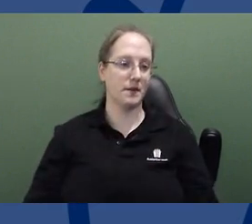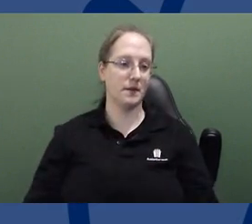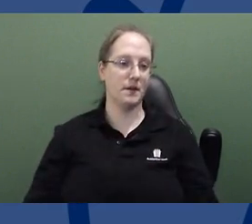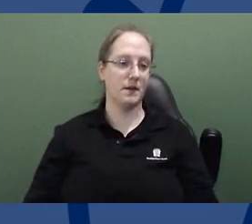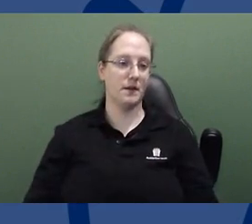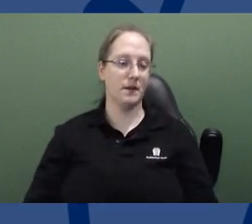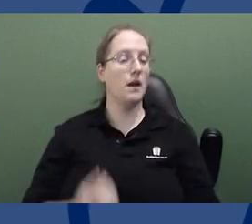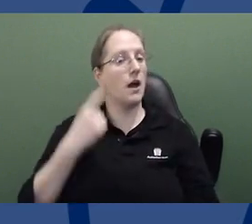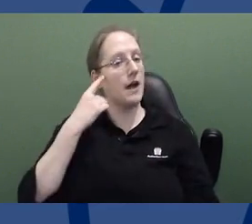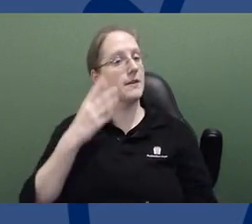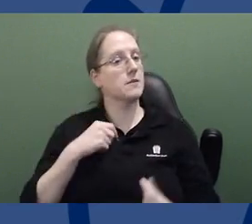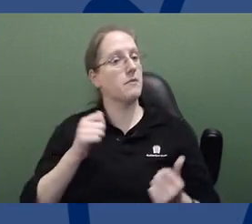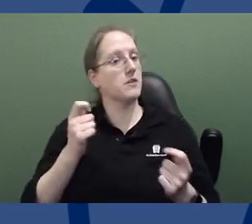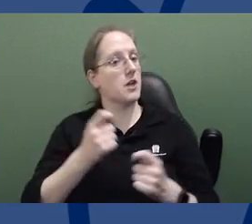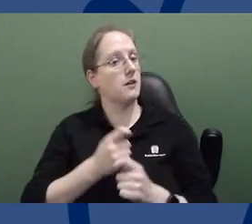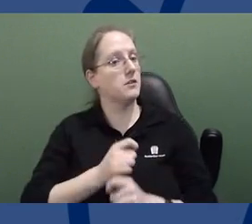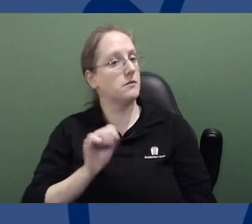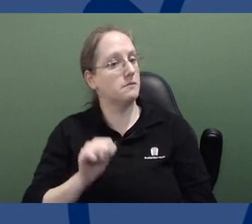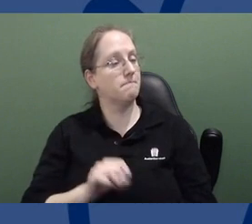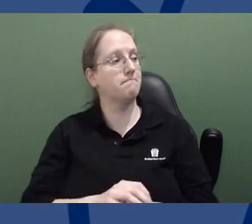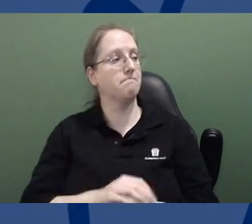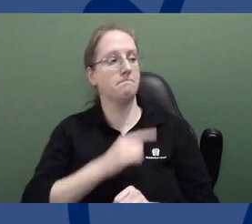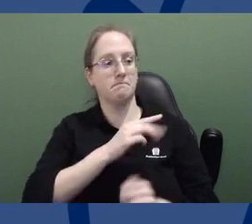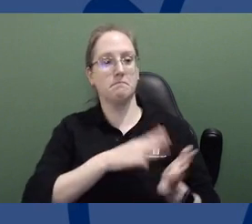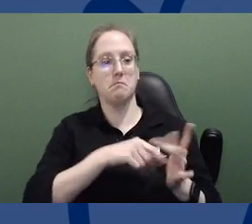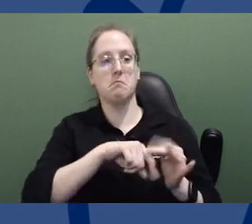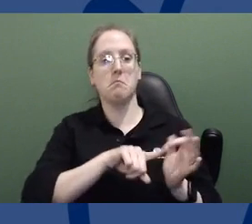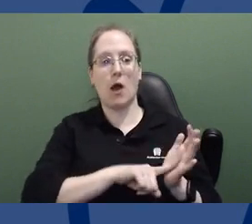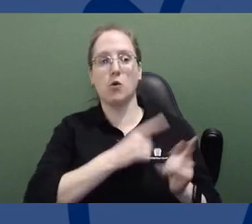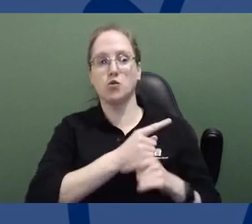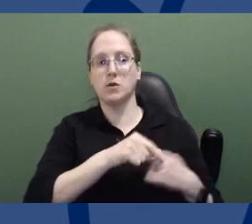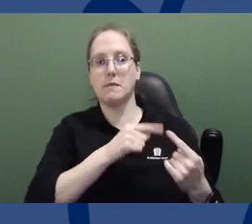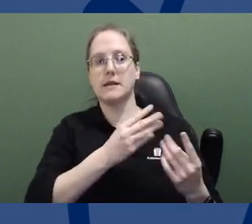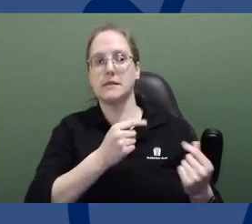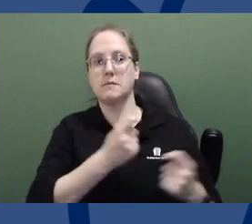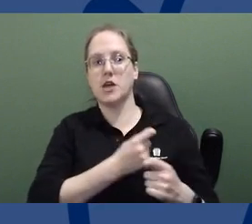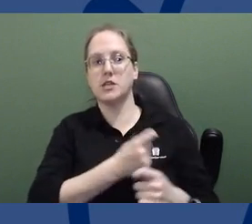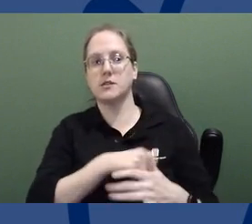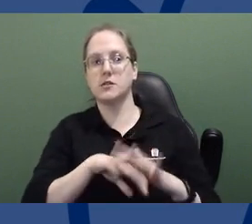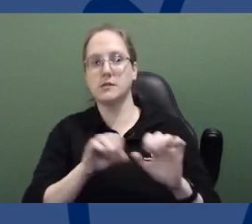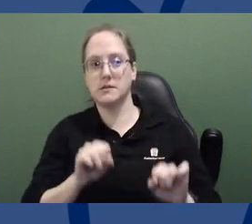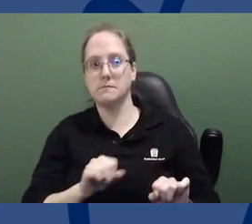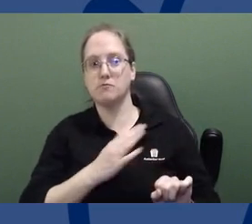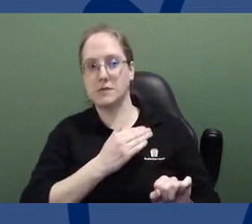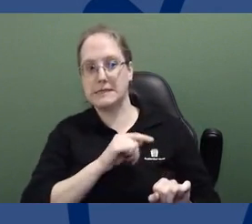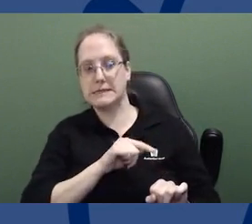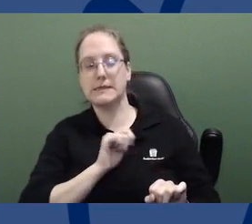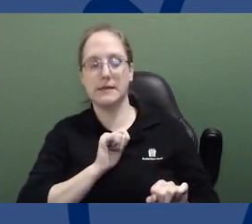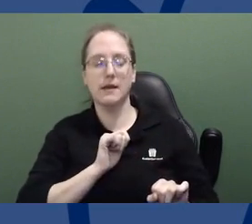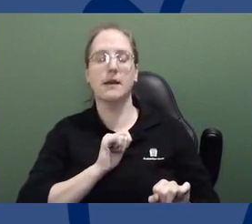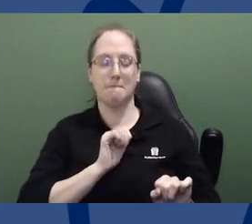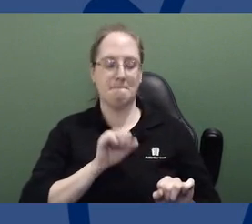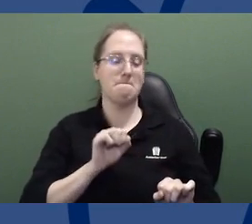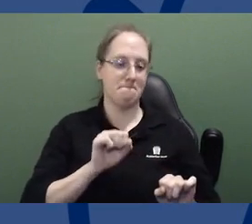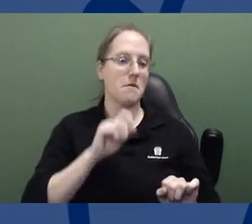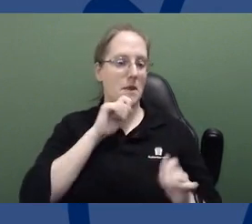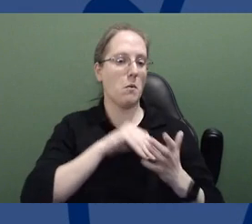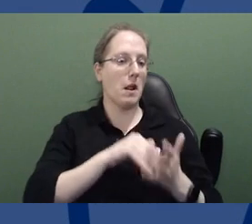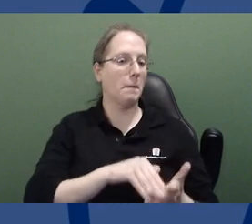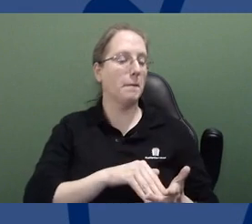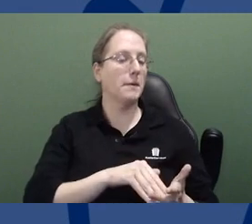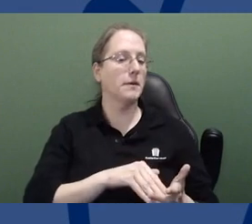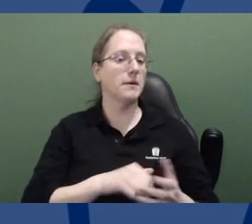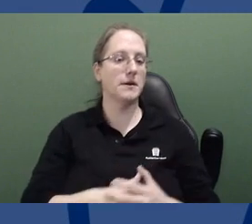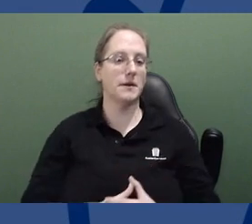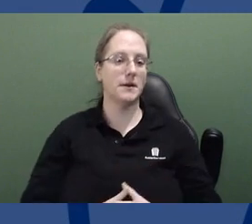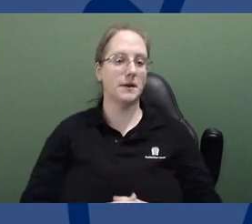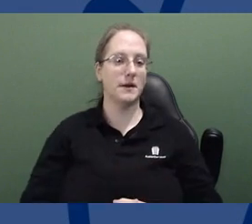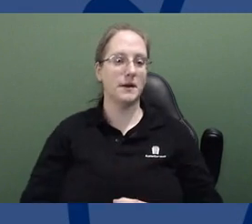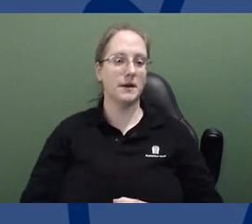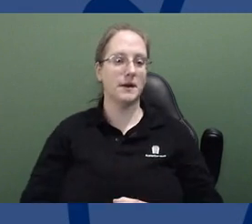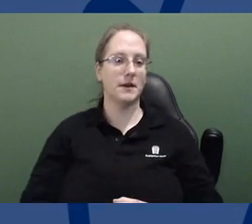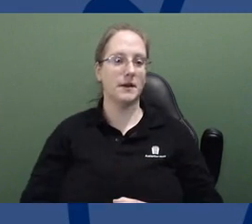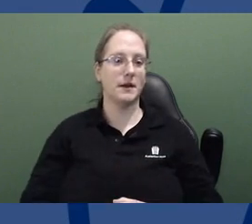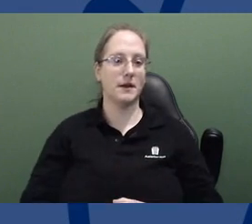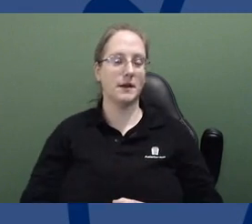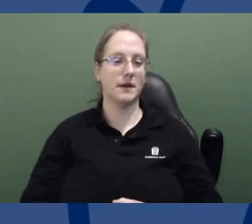that Michael has talked about in this forum will actually help in that space. We are working